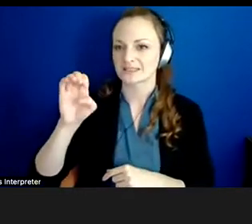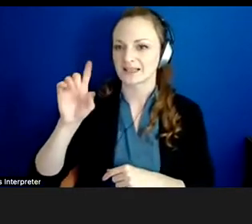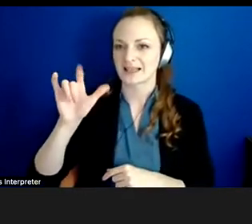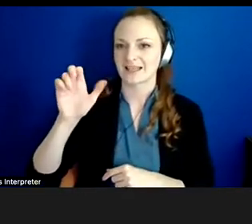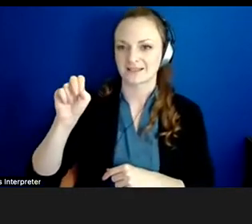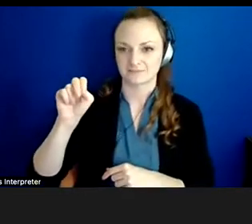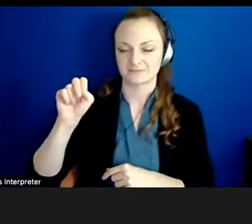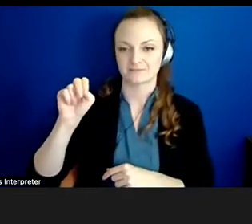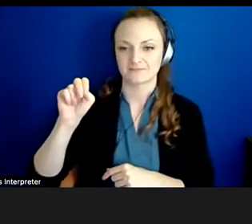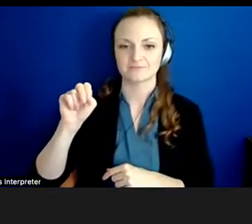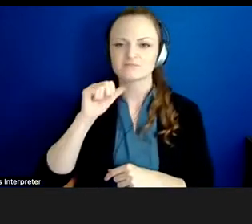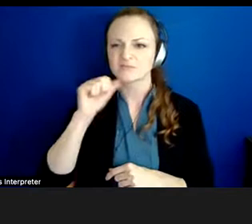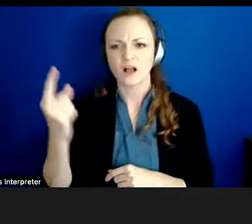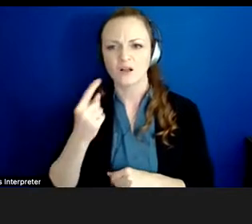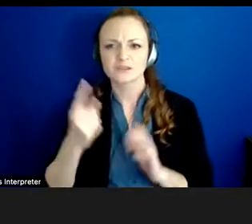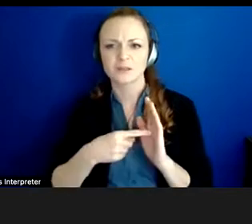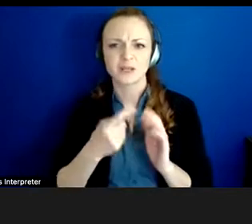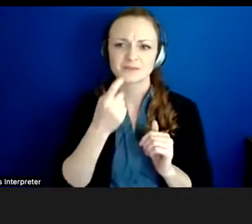19:15:13 They sometimes are made out of glass, they can be made out of wood.